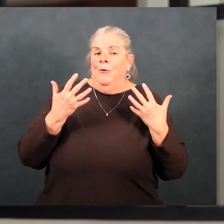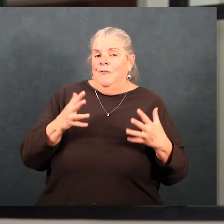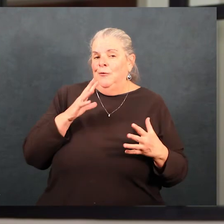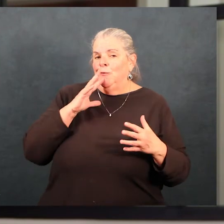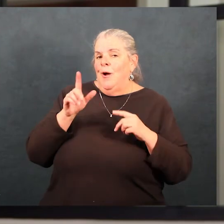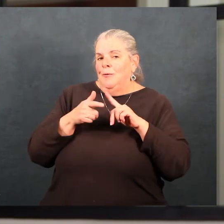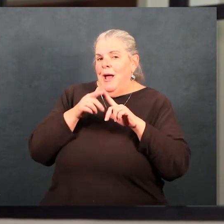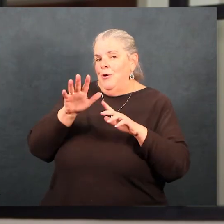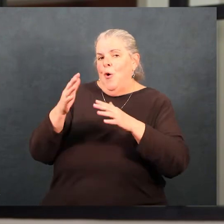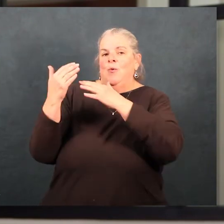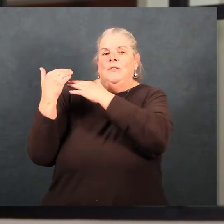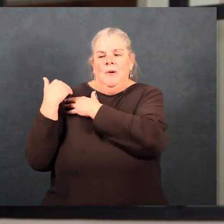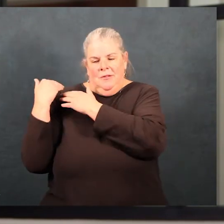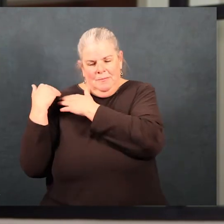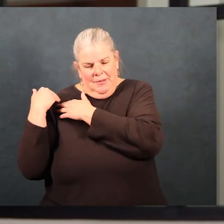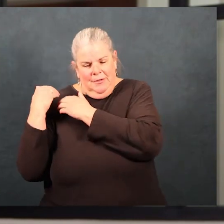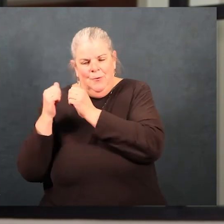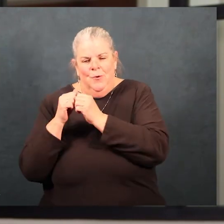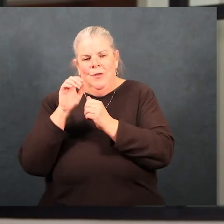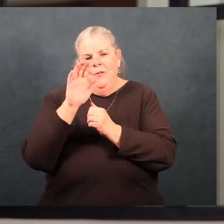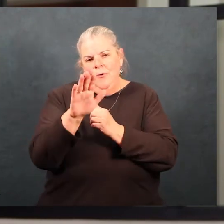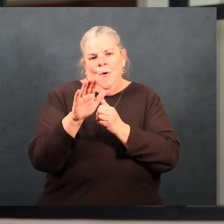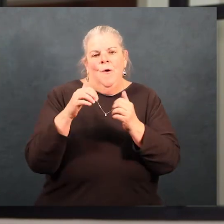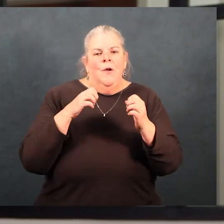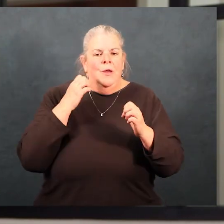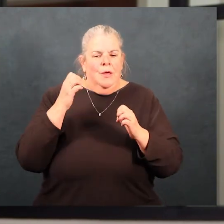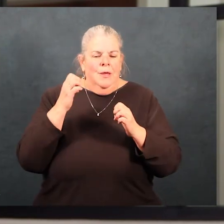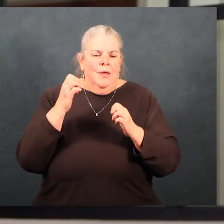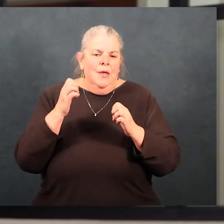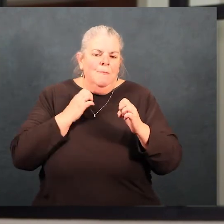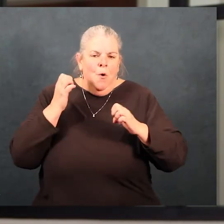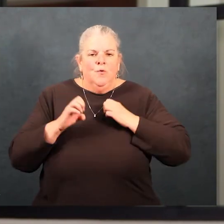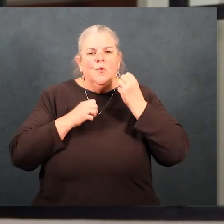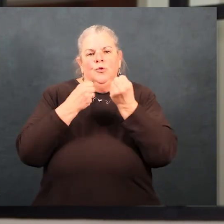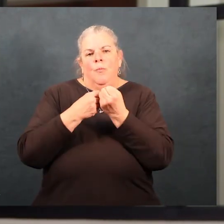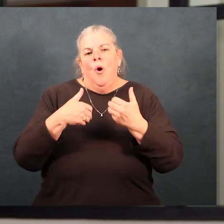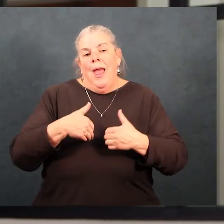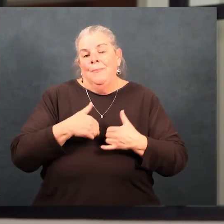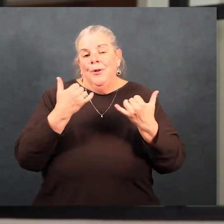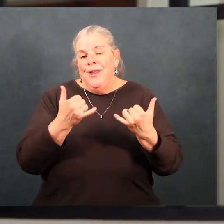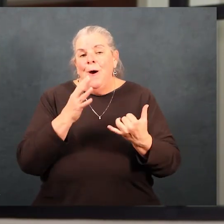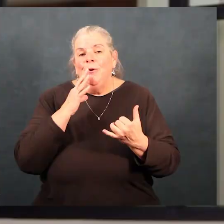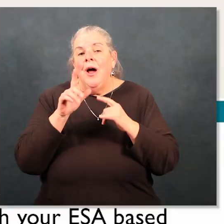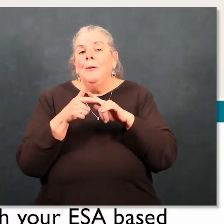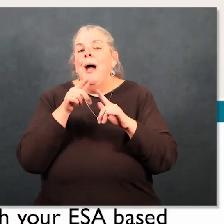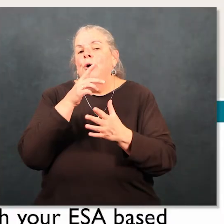responsibilities with your emotional support animal. Now we'll talk about what your rights are.